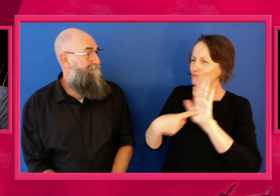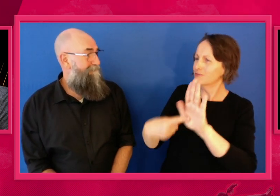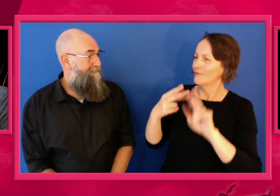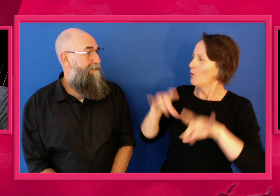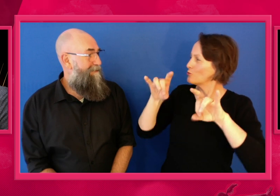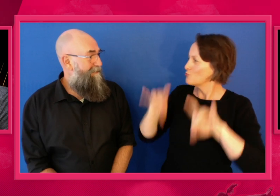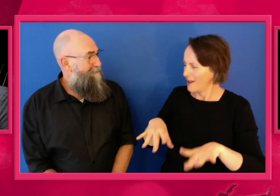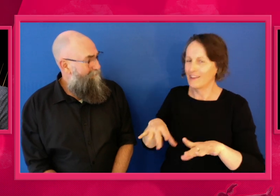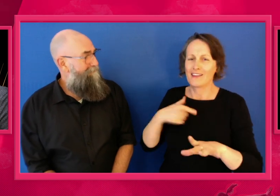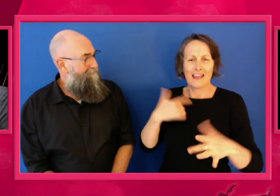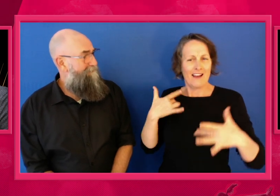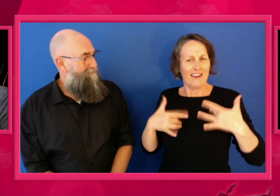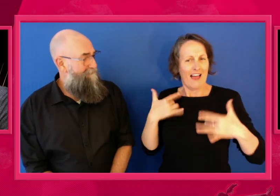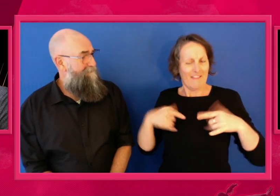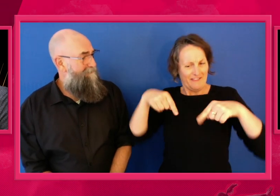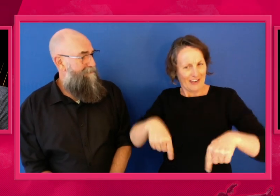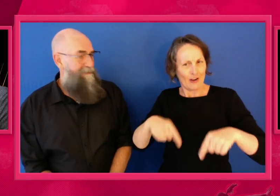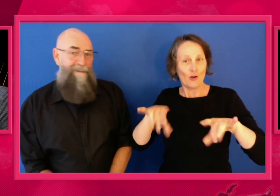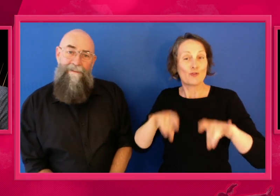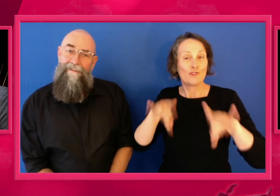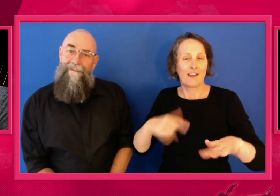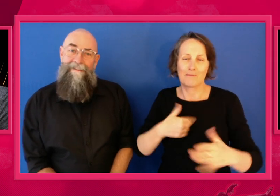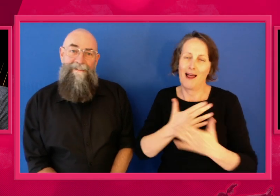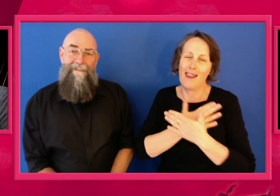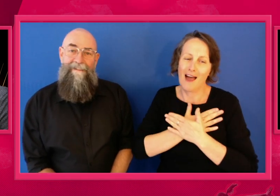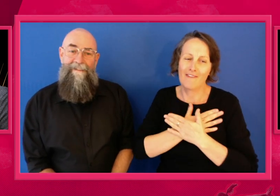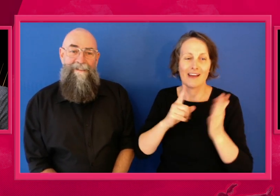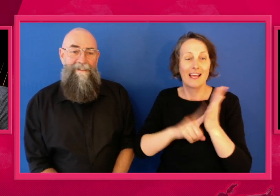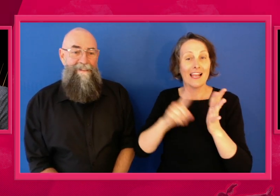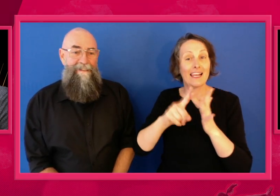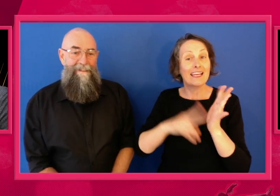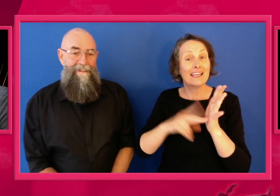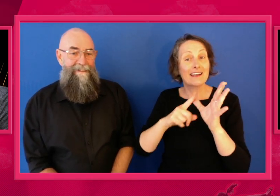and their new lifestyles here. I loved Lina Lei last night when she was asked, you know